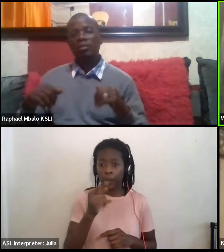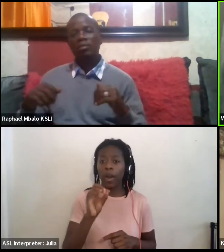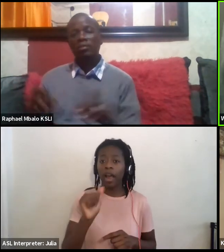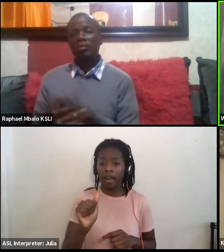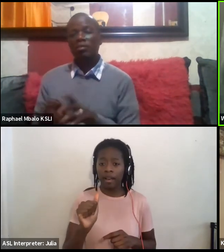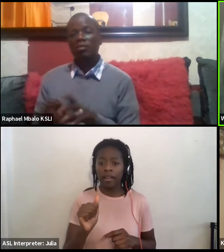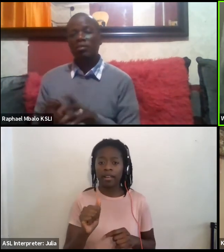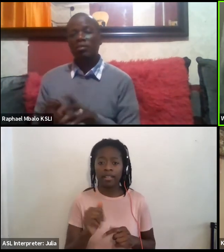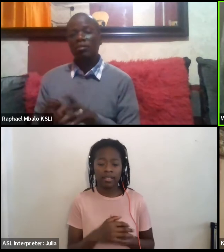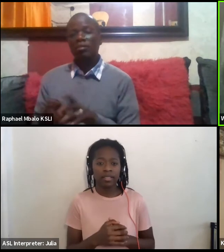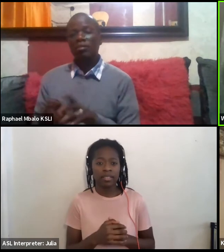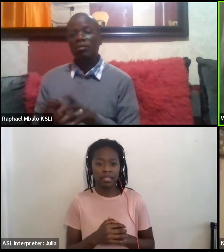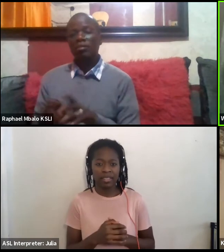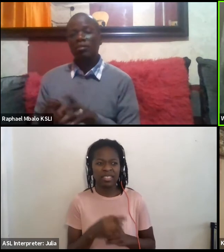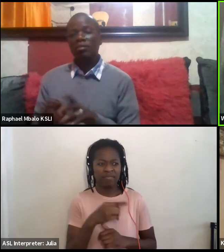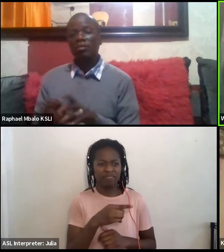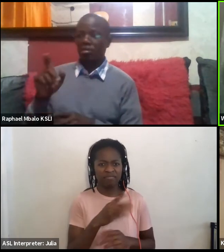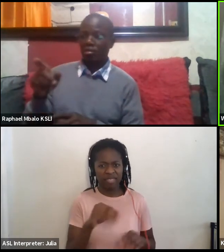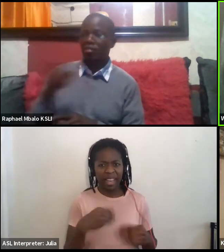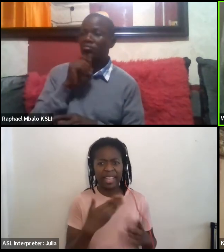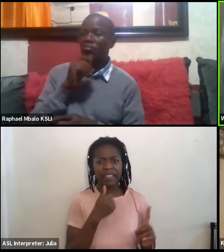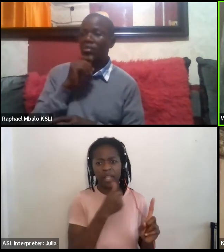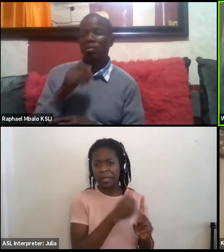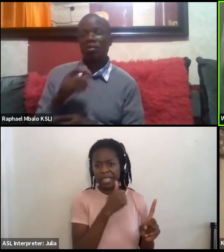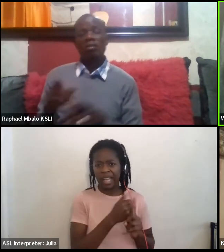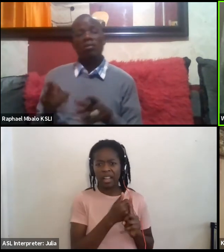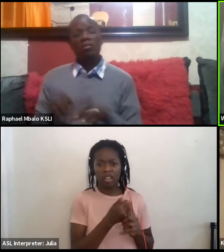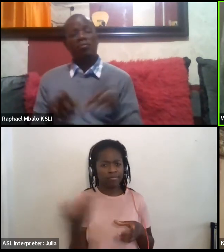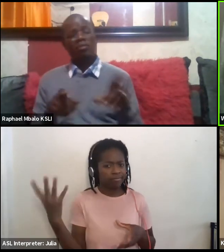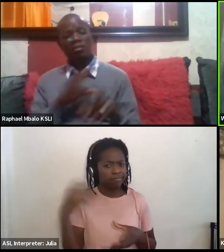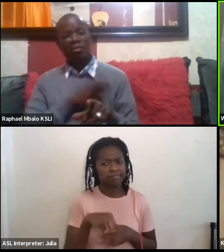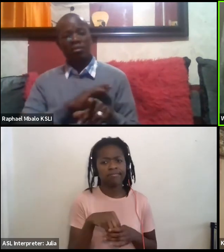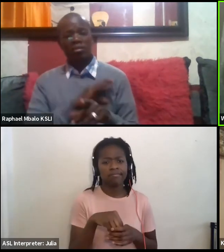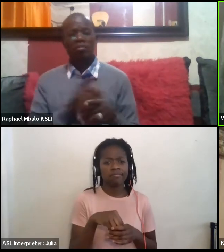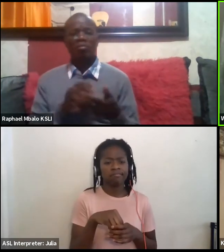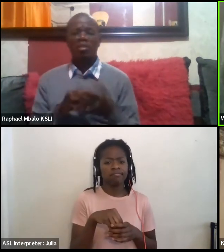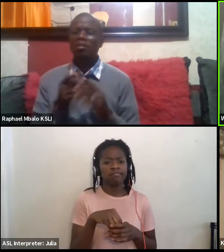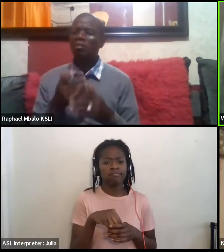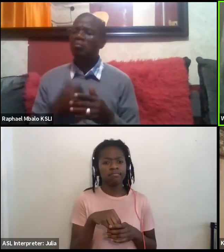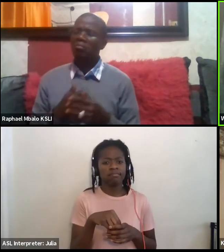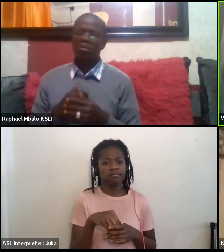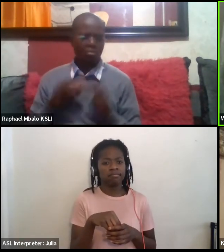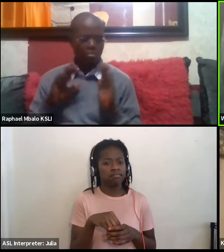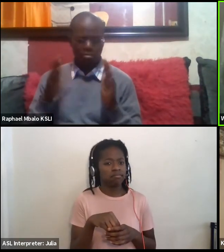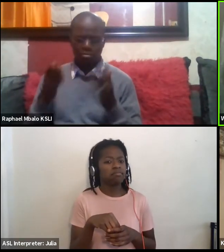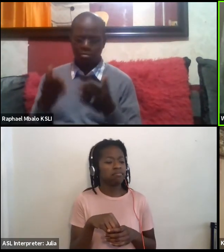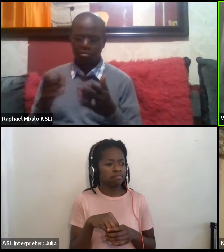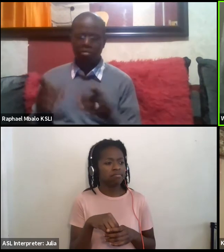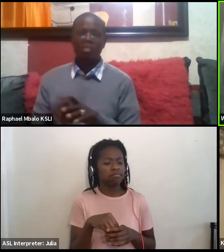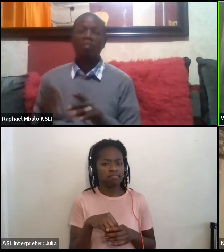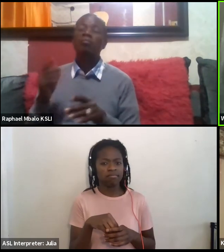but he's given so much of himself to it. And he's just one in the list of actors that we have